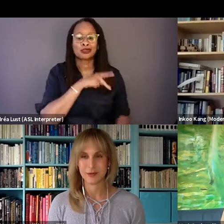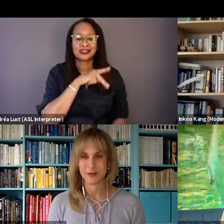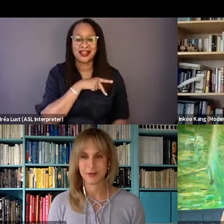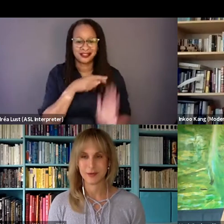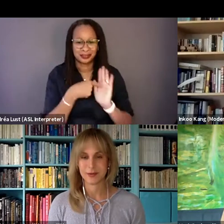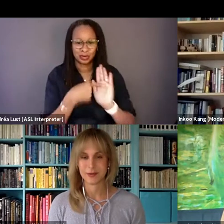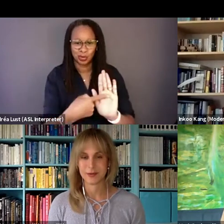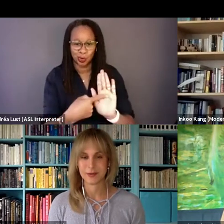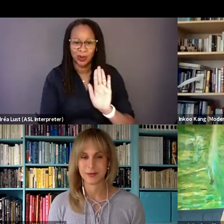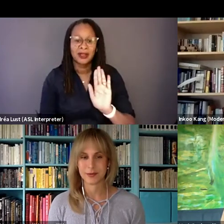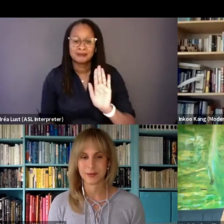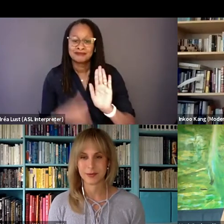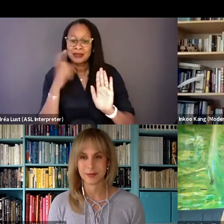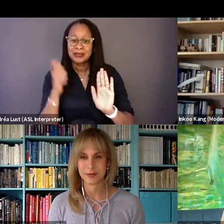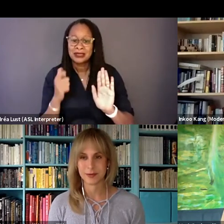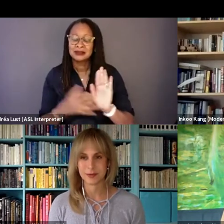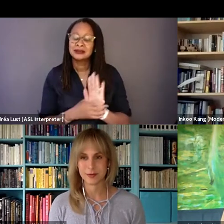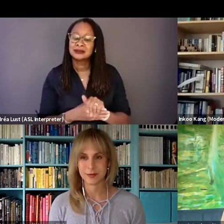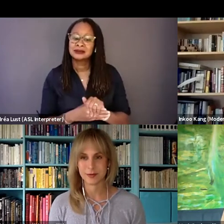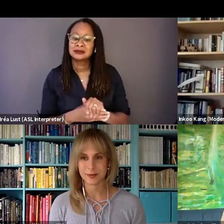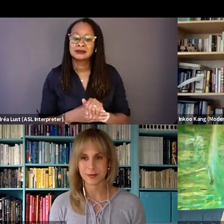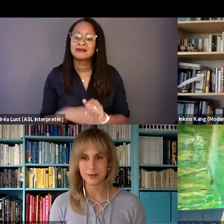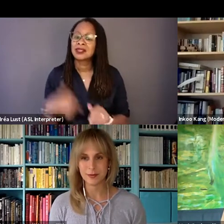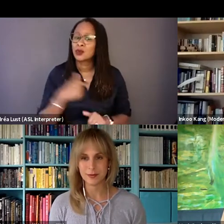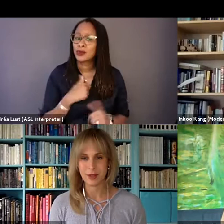because we had so little footage,